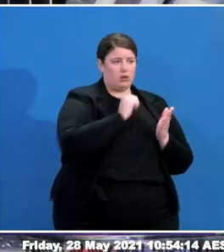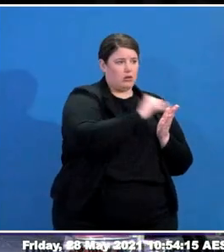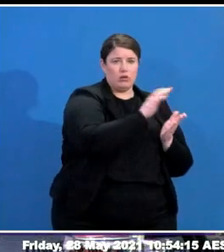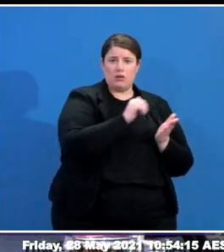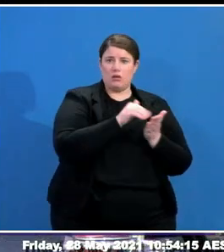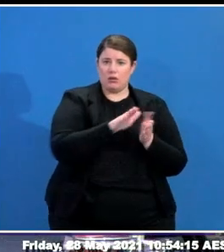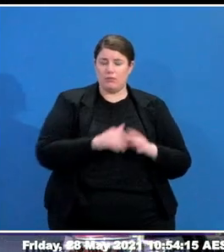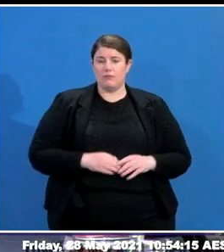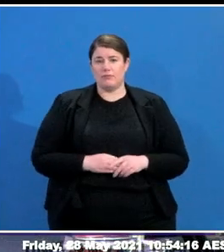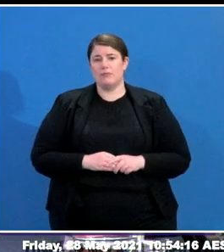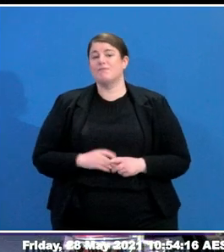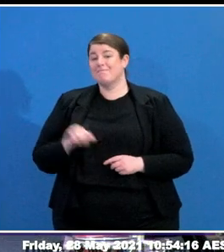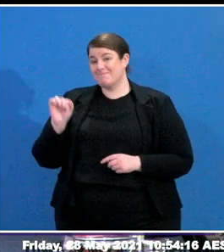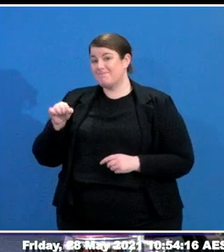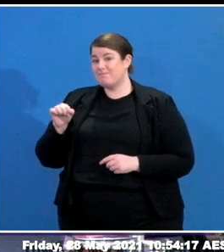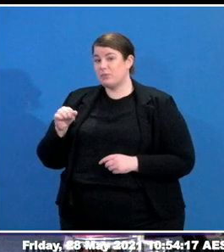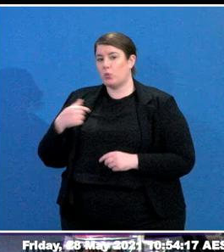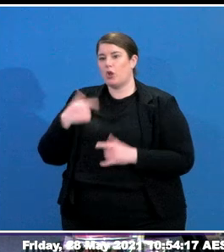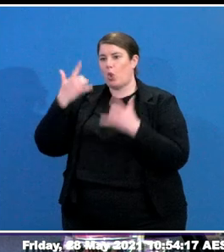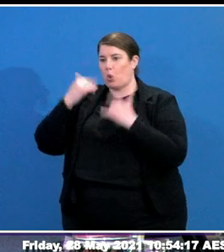Yes, because we had legal advice in regards to that.